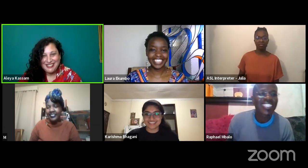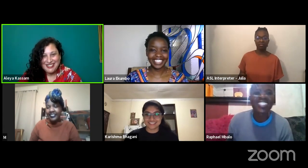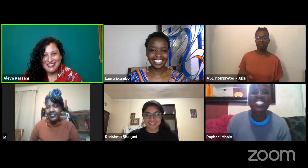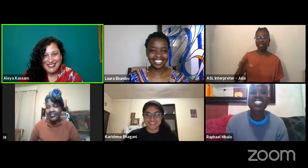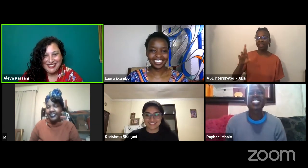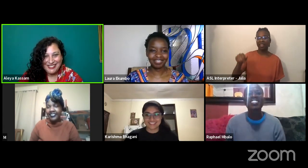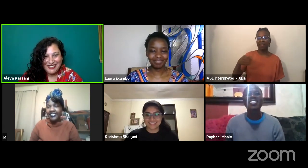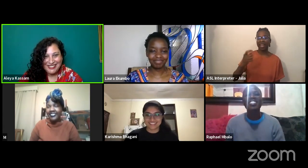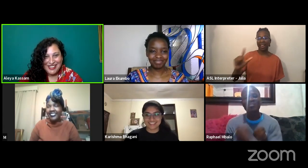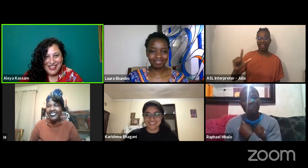(speaks in foreign language)